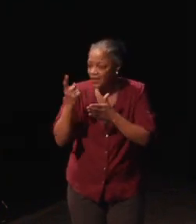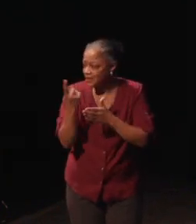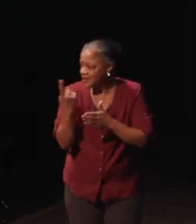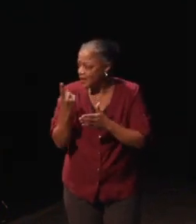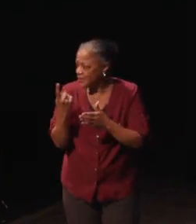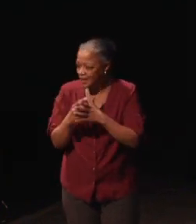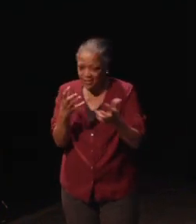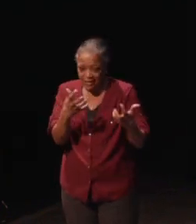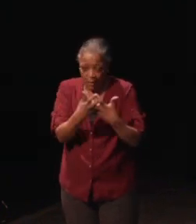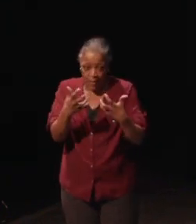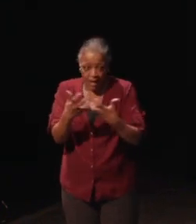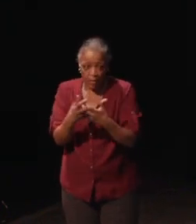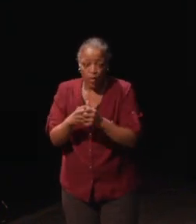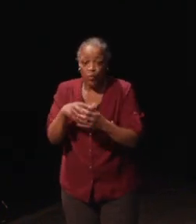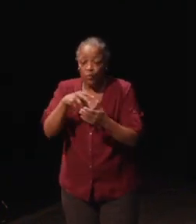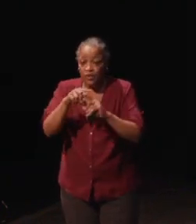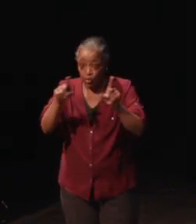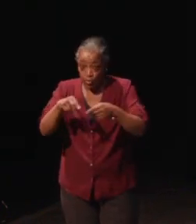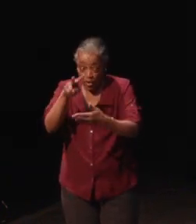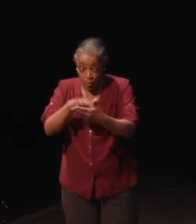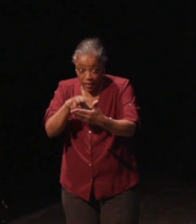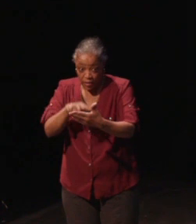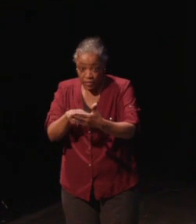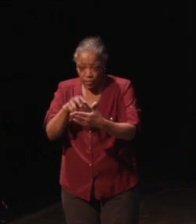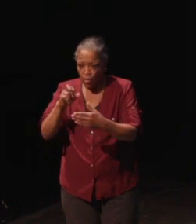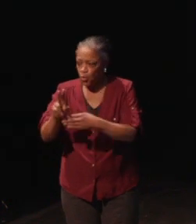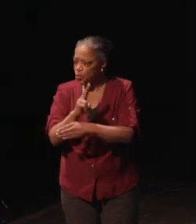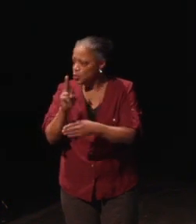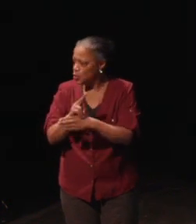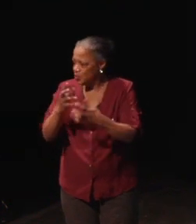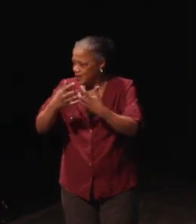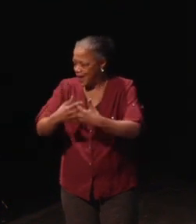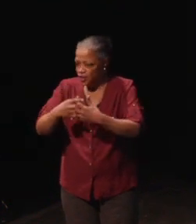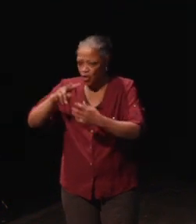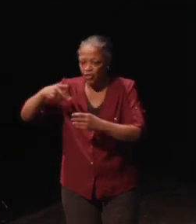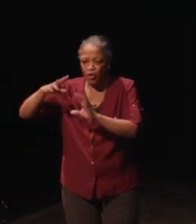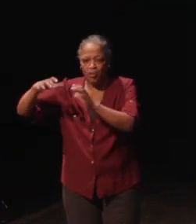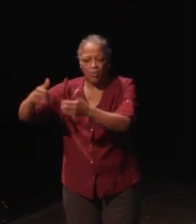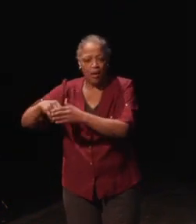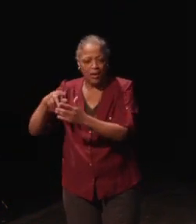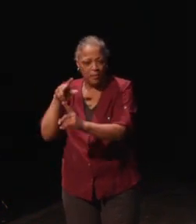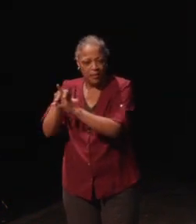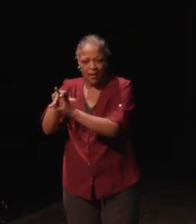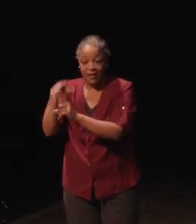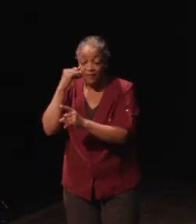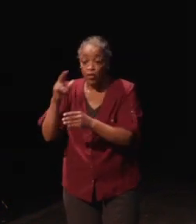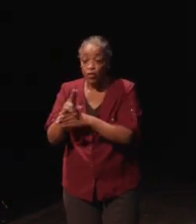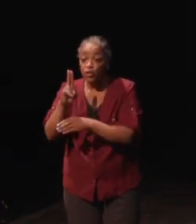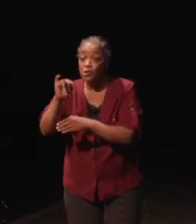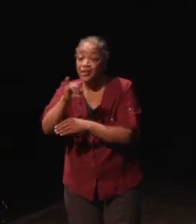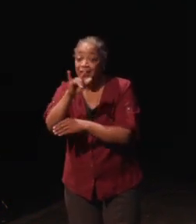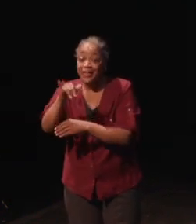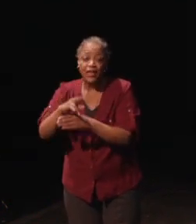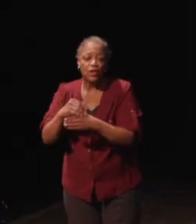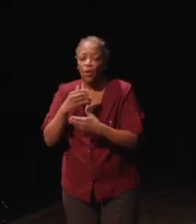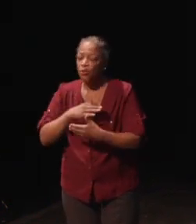compatible with screen readers or use an engine or a third party plugin and if you use Unity you're welcome to use my plugin.